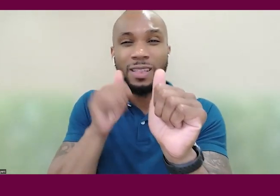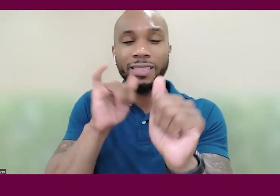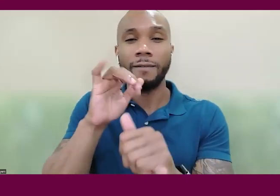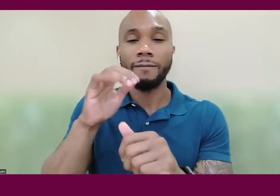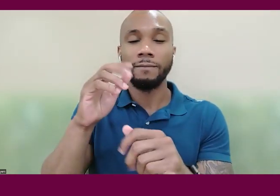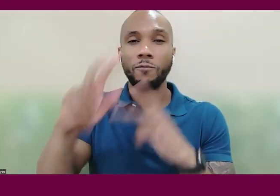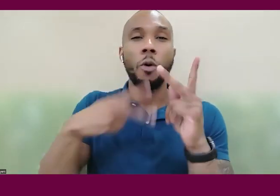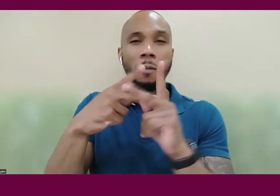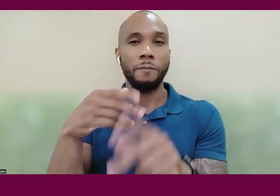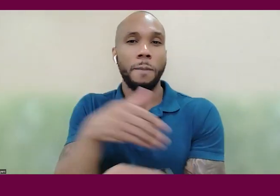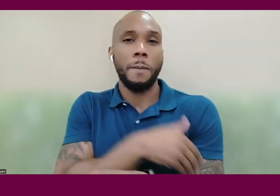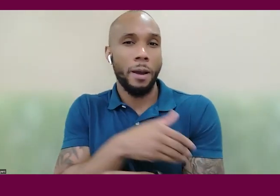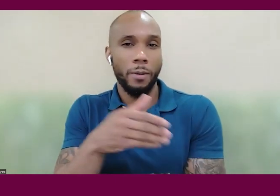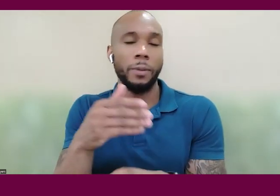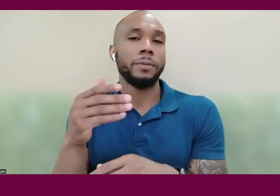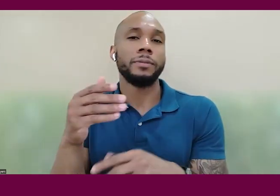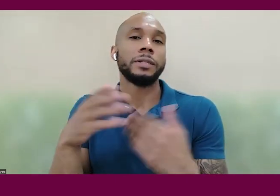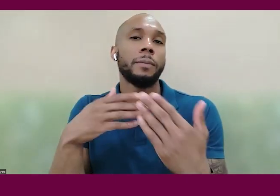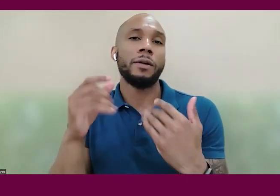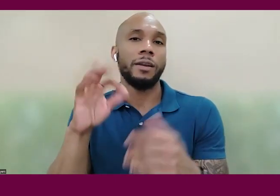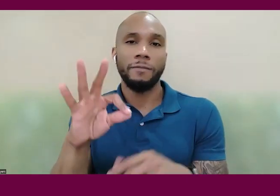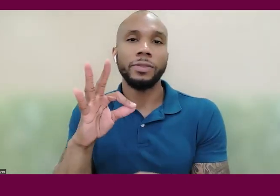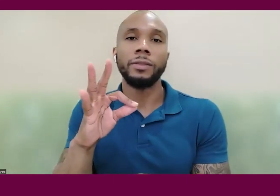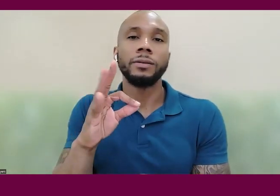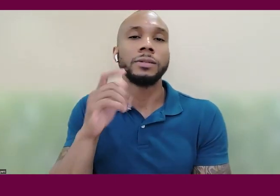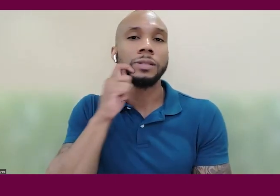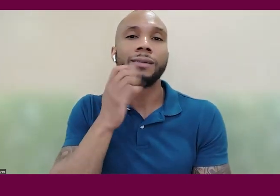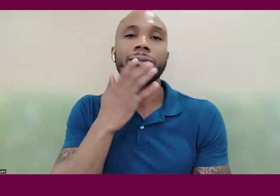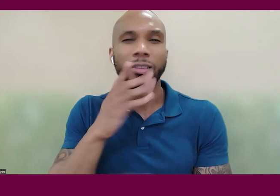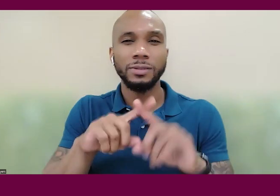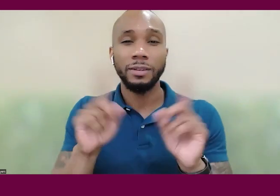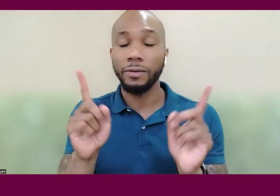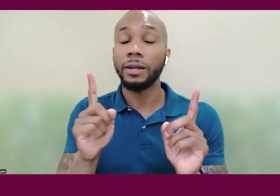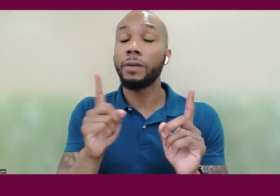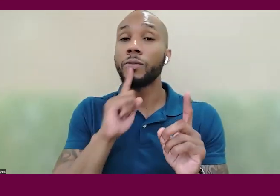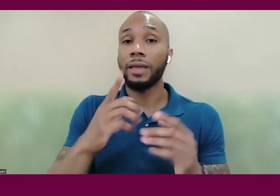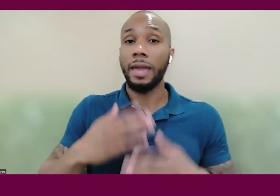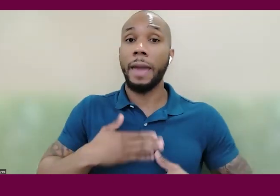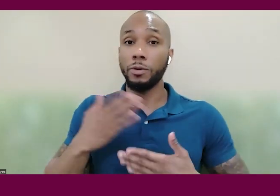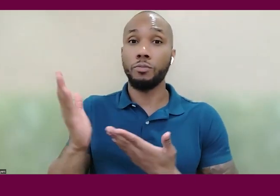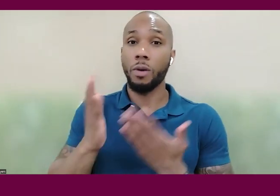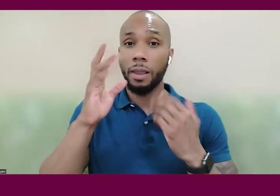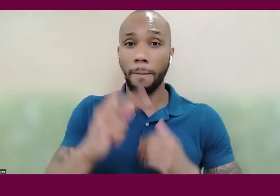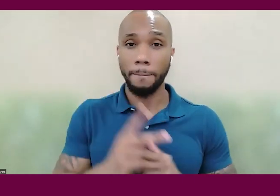form of power, even if they are of a different hue. I'm so glad you pointed that out.